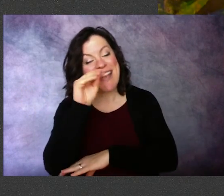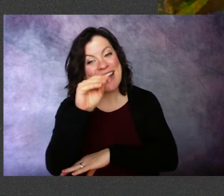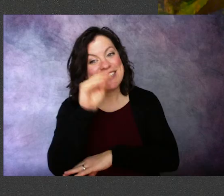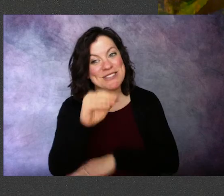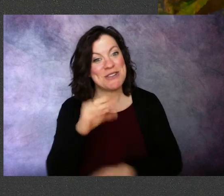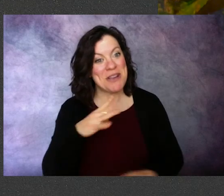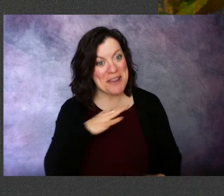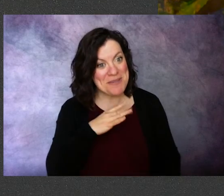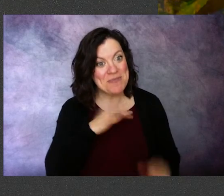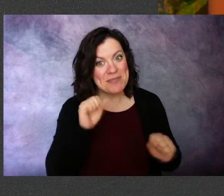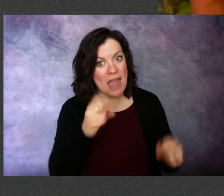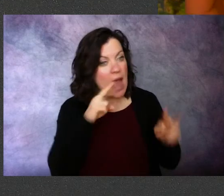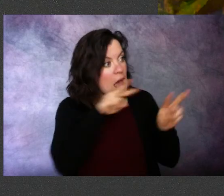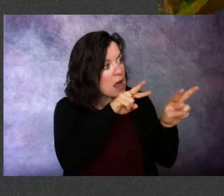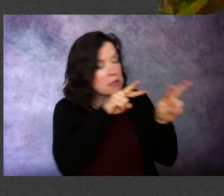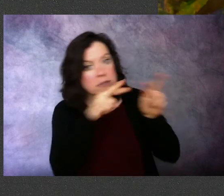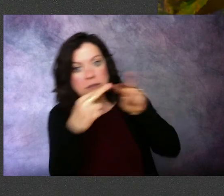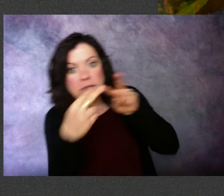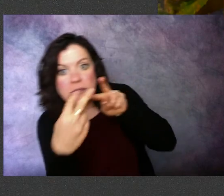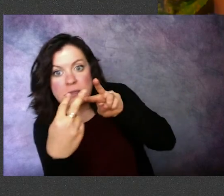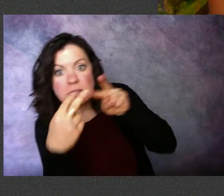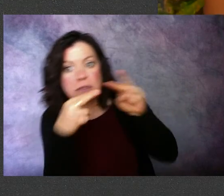we can see the front, and we can see the back.